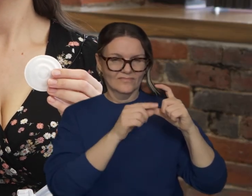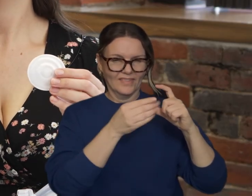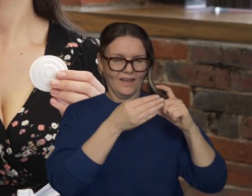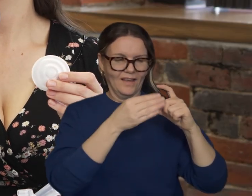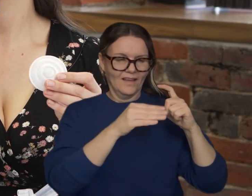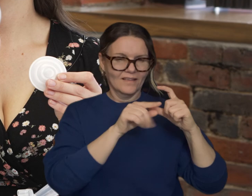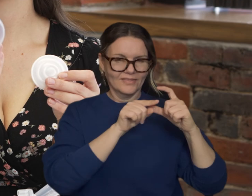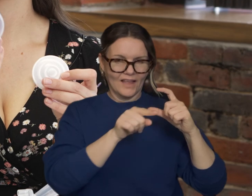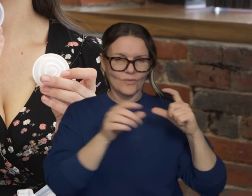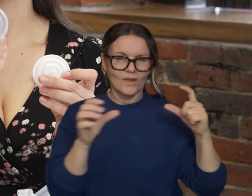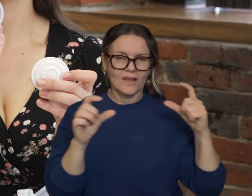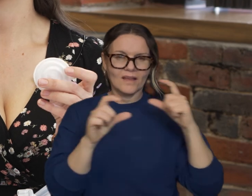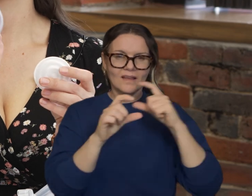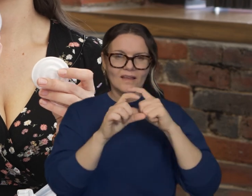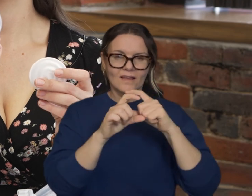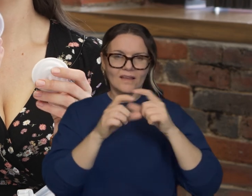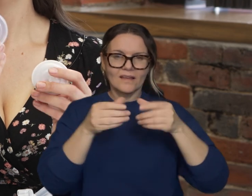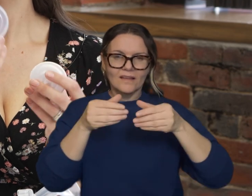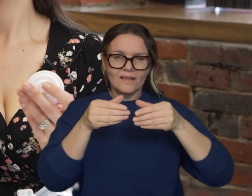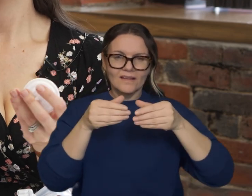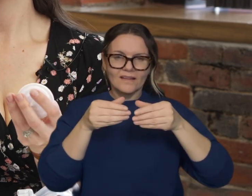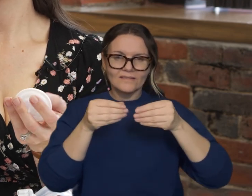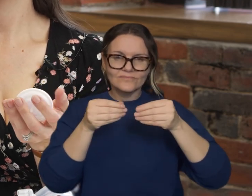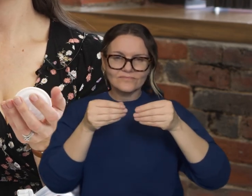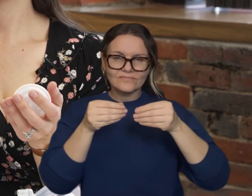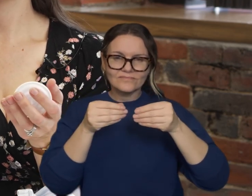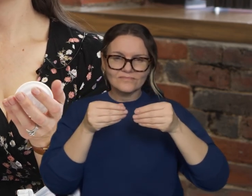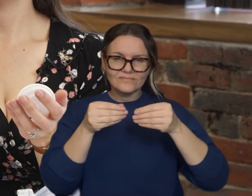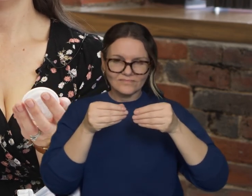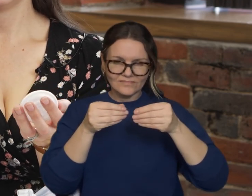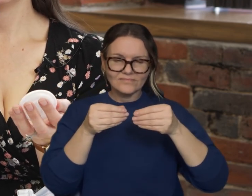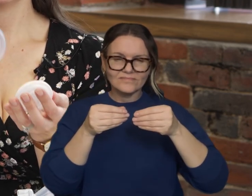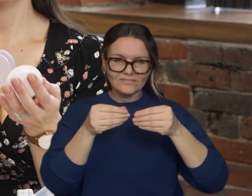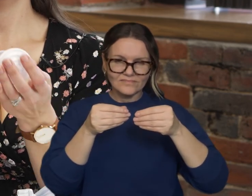and we go to a larger clear plastic Circle this is going to have the protrusion facing you